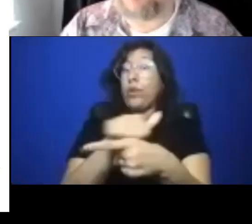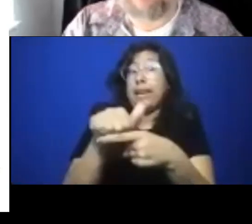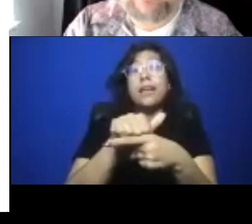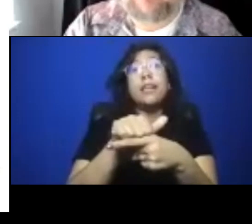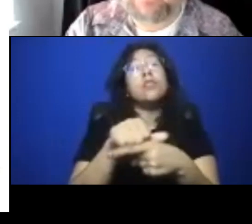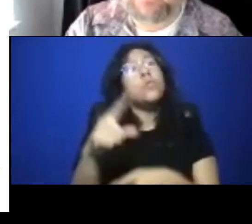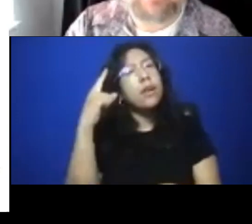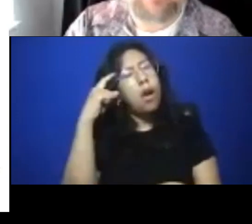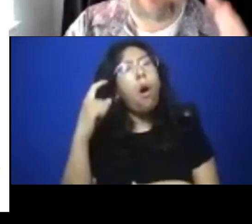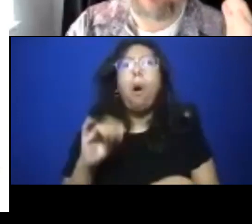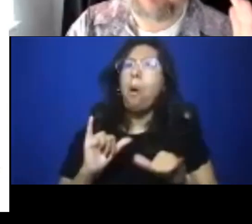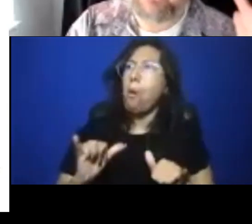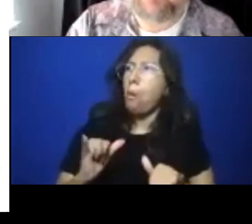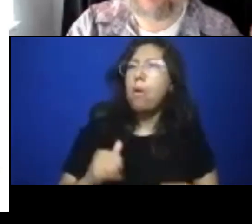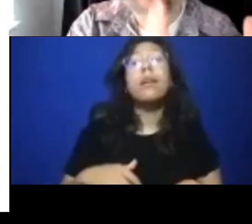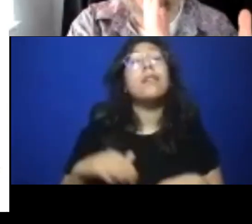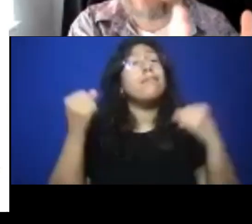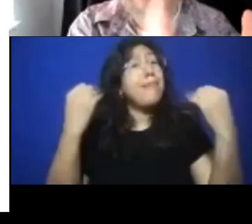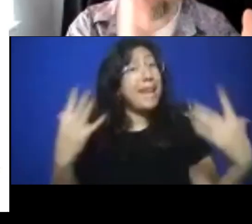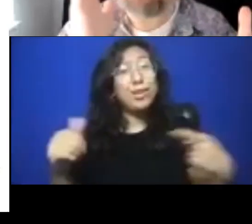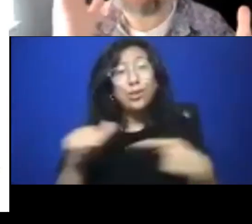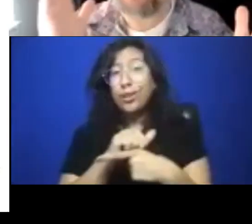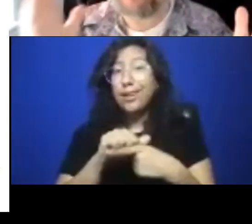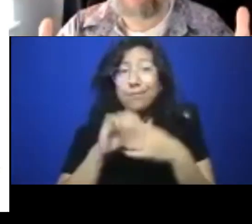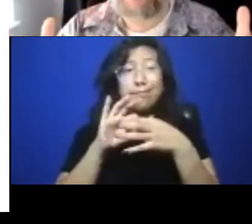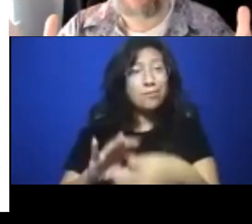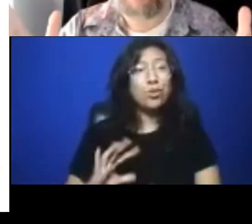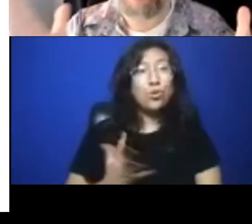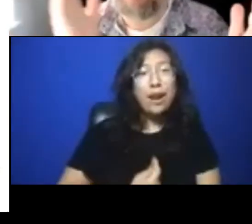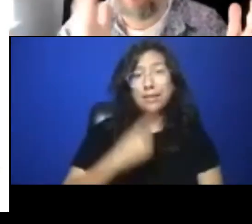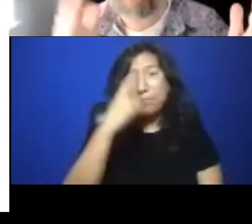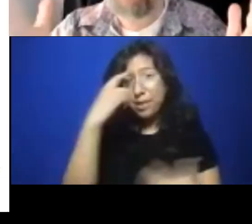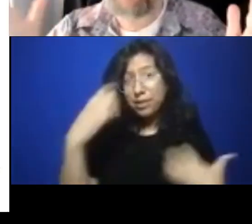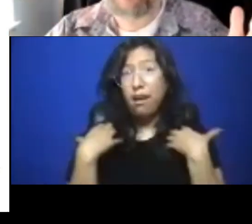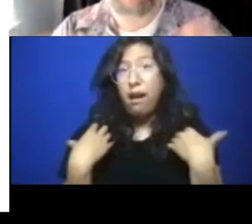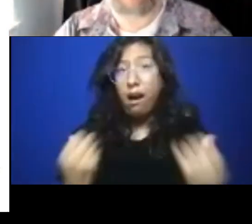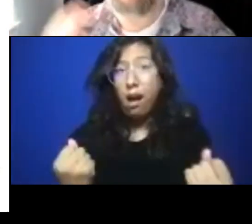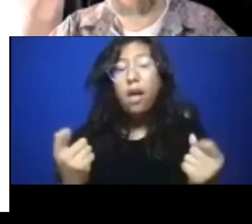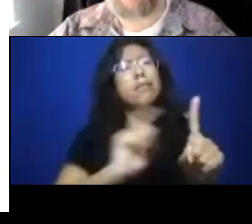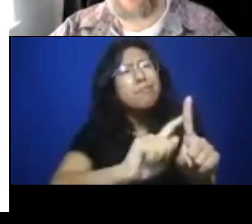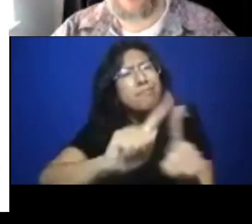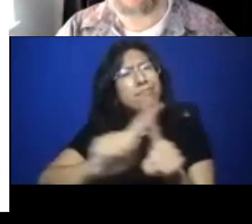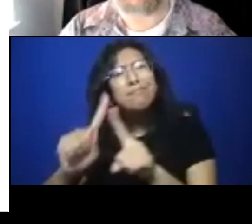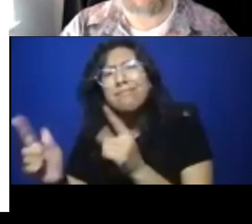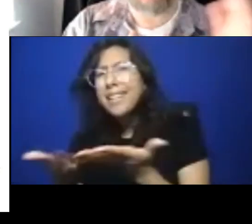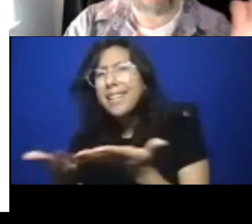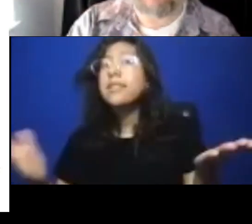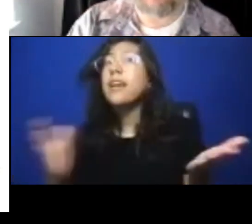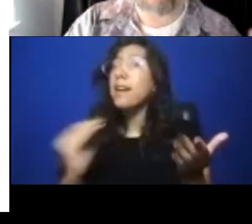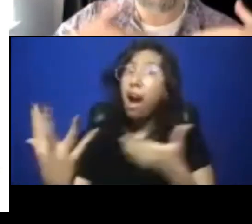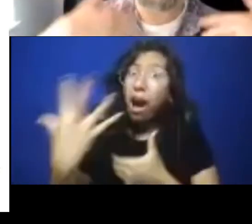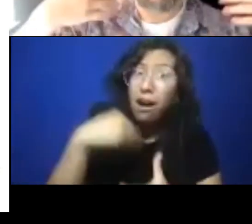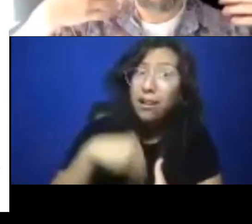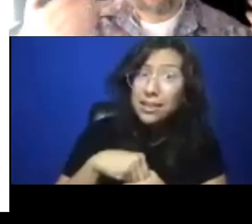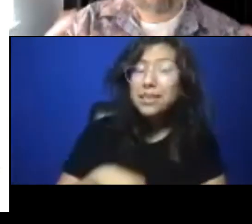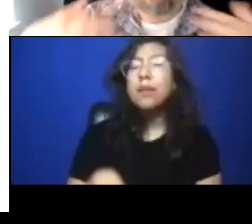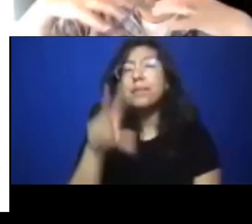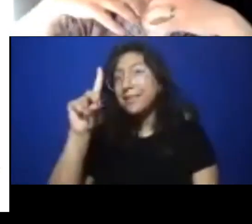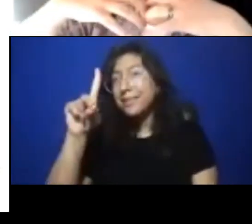There's a lot of trainings now on trans and mental health and specific other things like... And autism and disability and lots of things